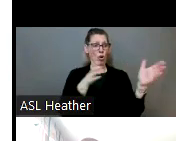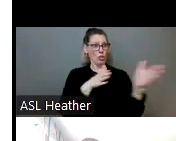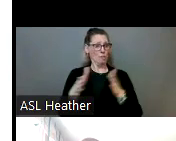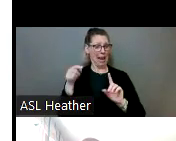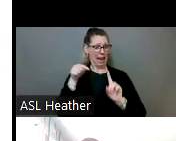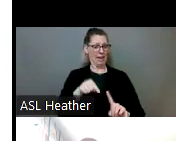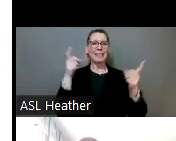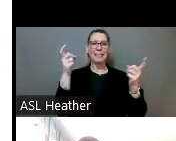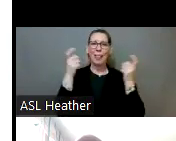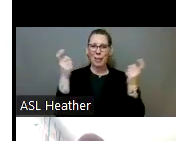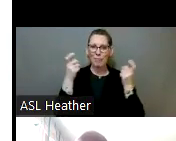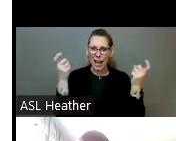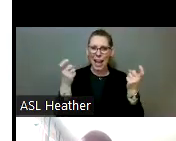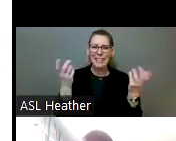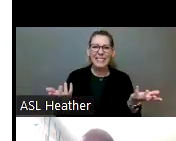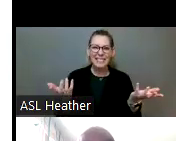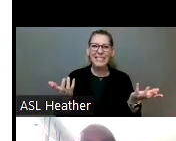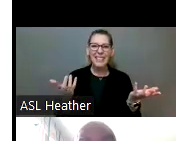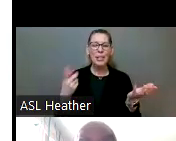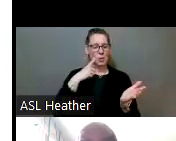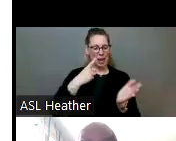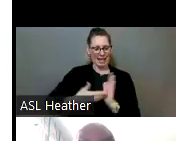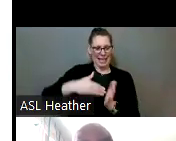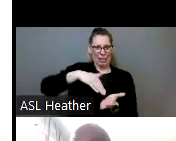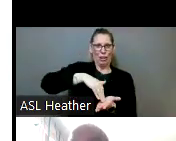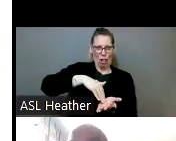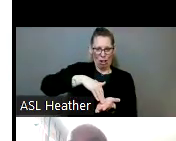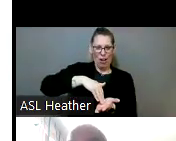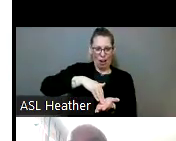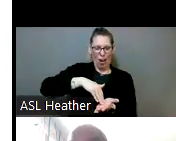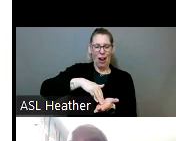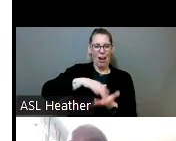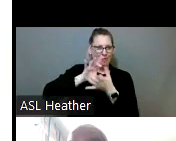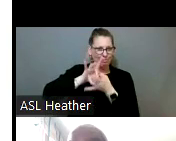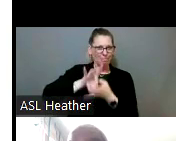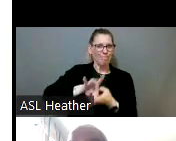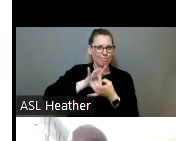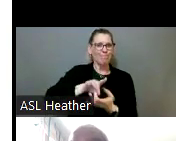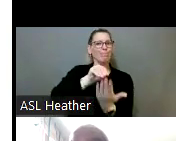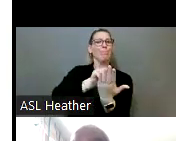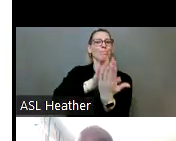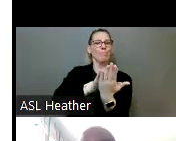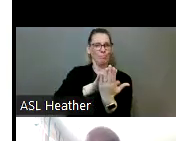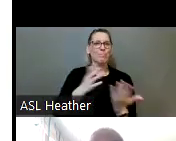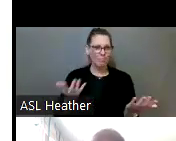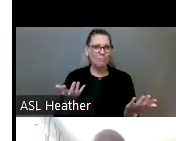means being, to be intentional is really calendaring them out so that we are sure